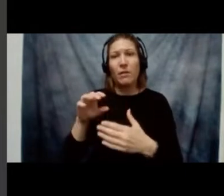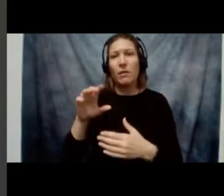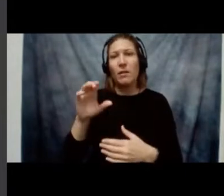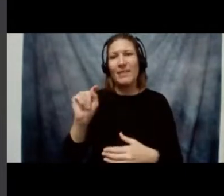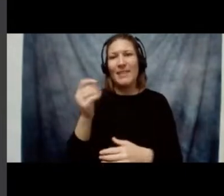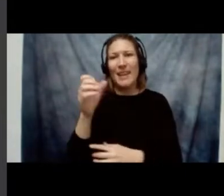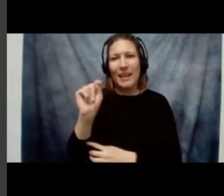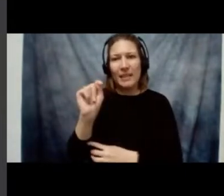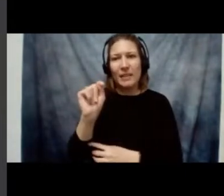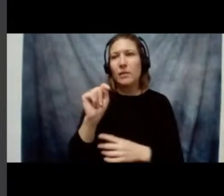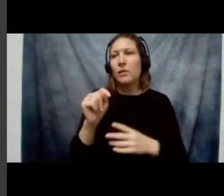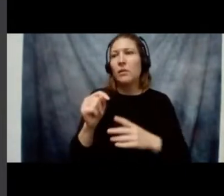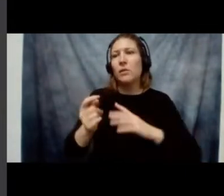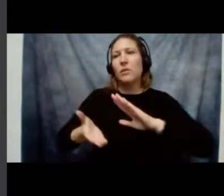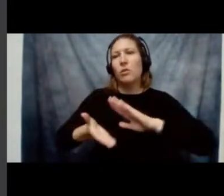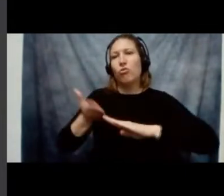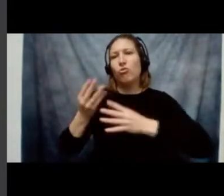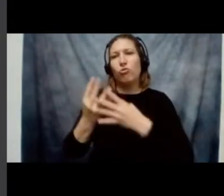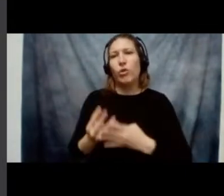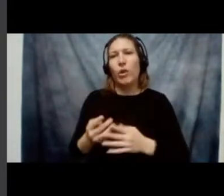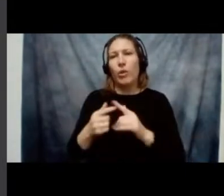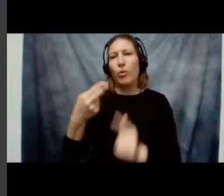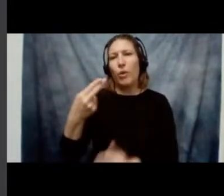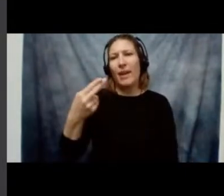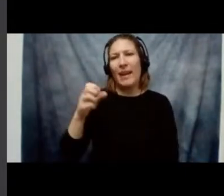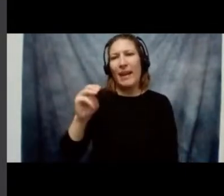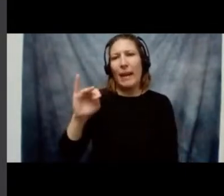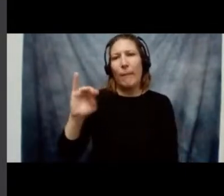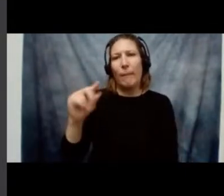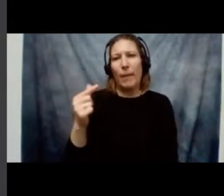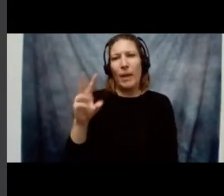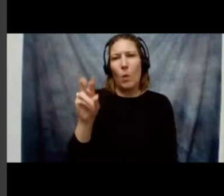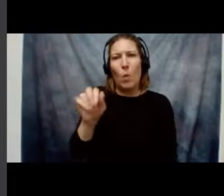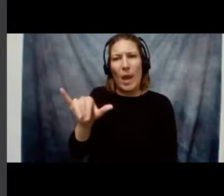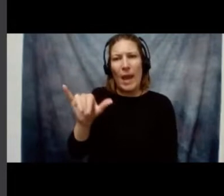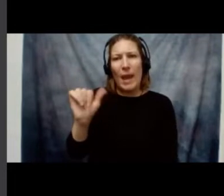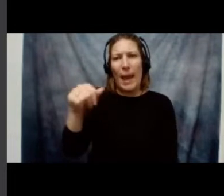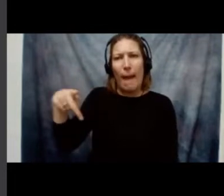what literacy level you're at it's not perfect it's not 100 accurate but it gives you a really